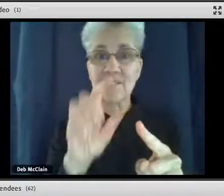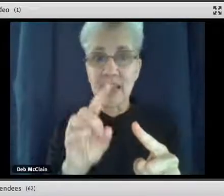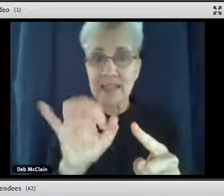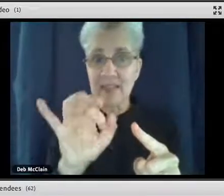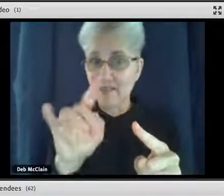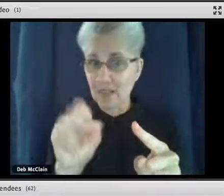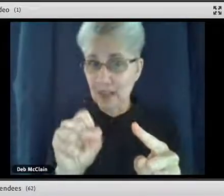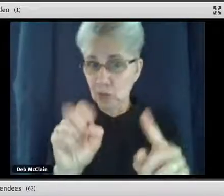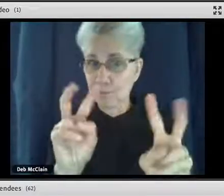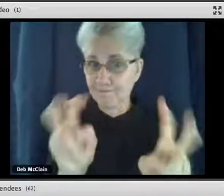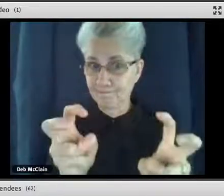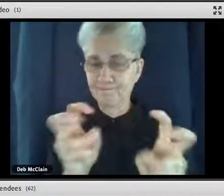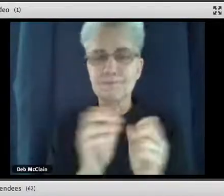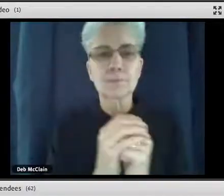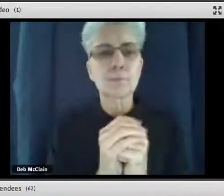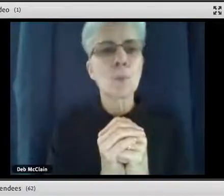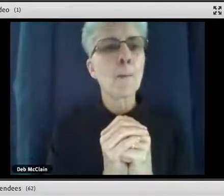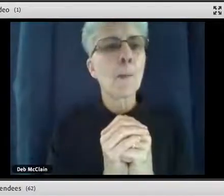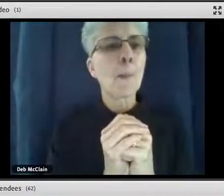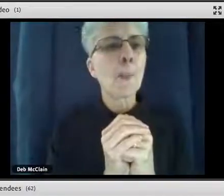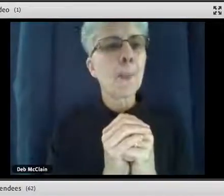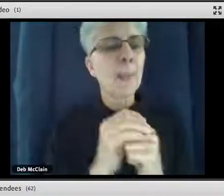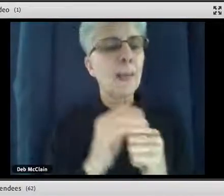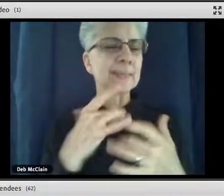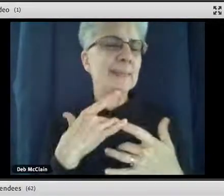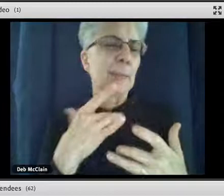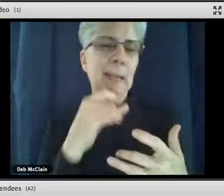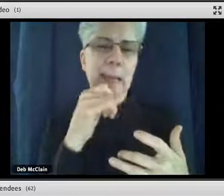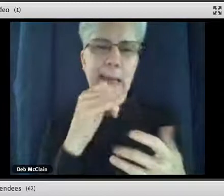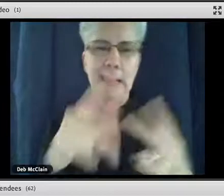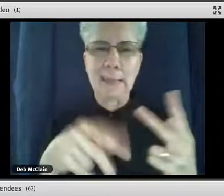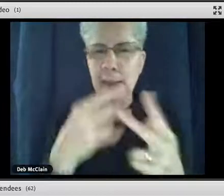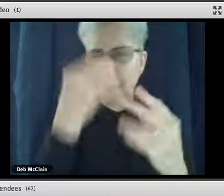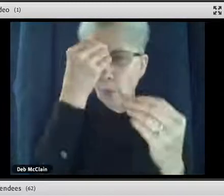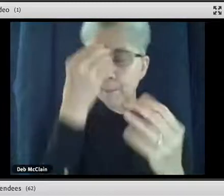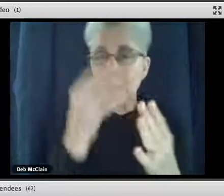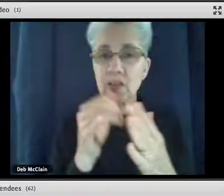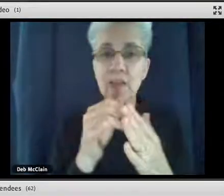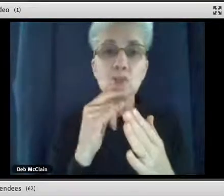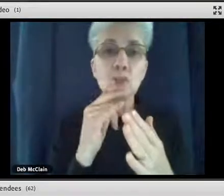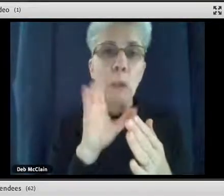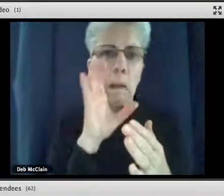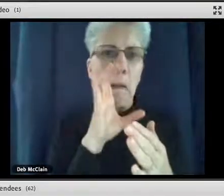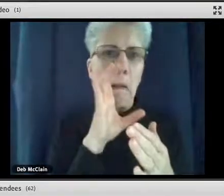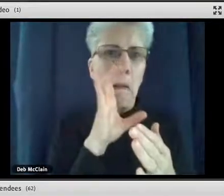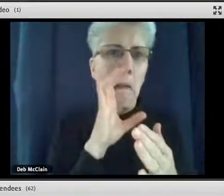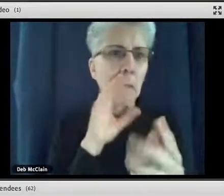Okay, so, you know, it's typically not the type of information that you would just kind of search outright.